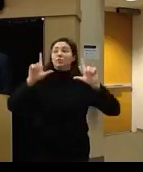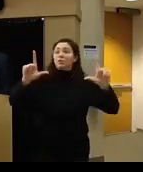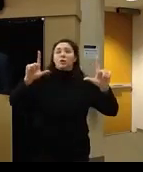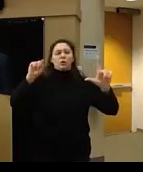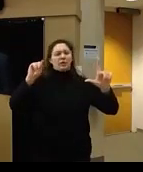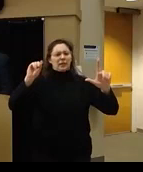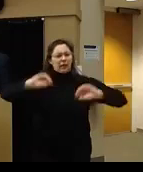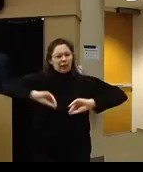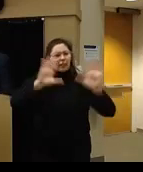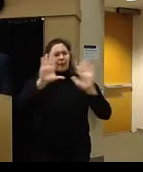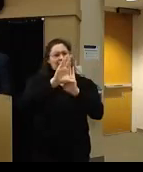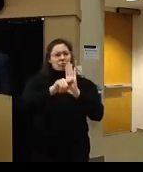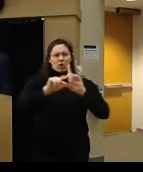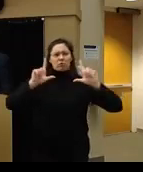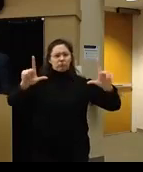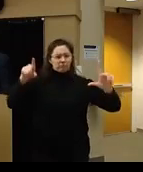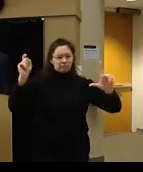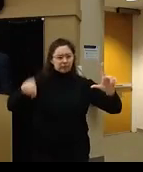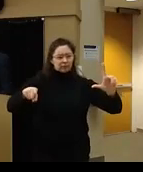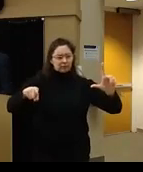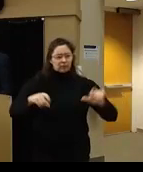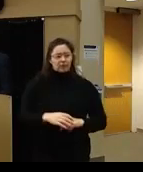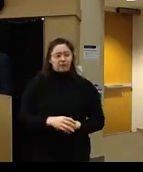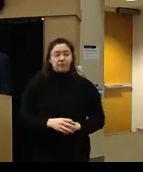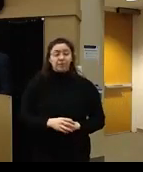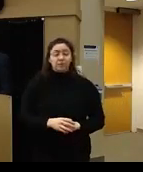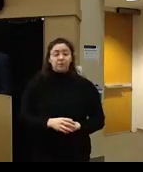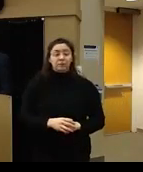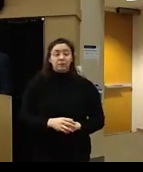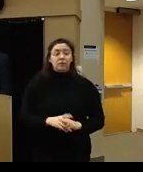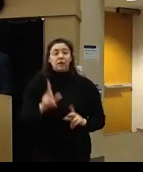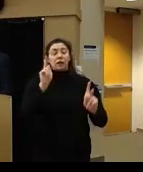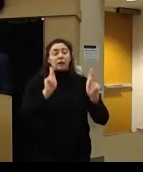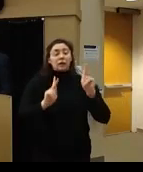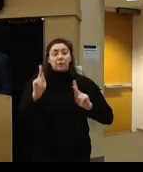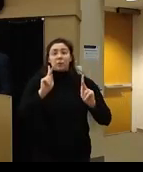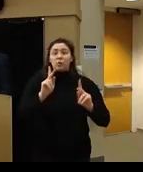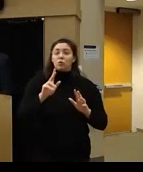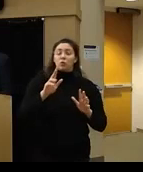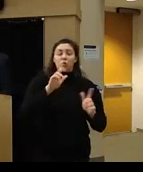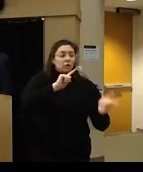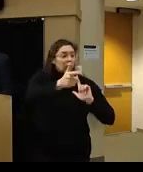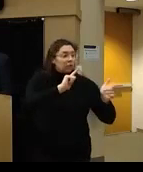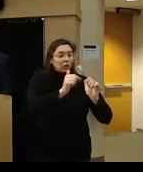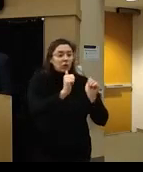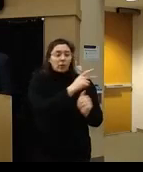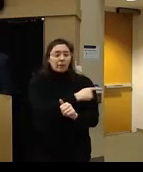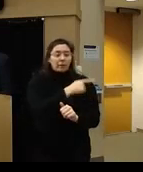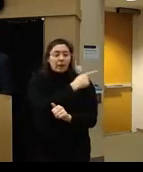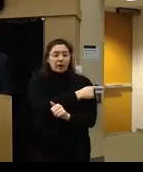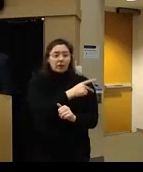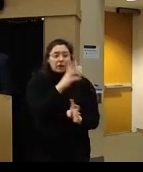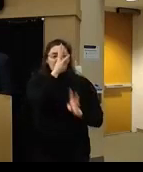background and people fussing talking back to the patient and making an ugly background